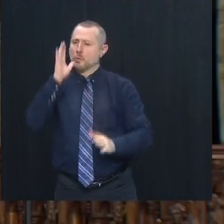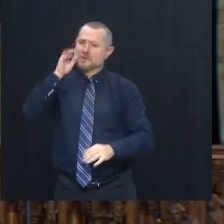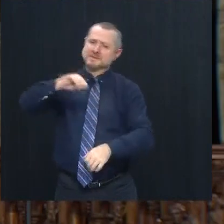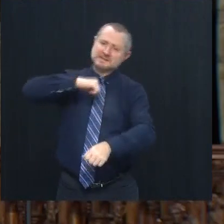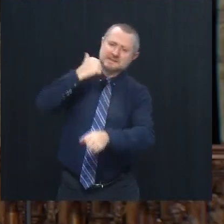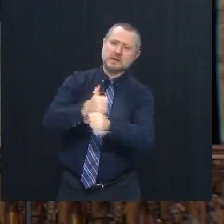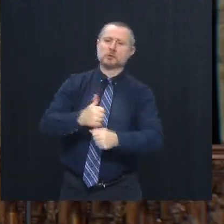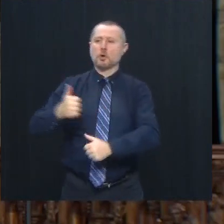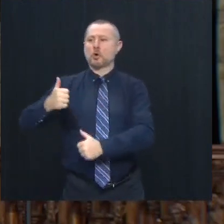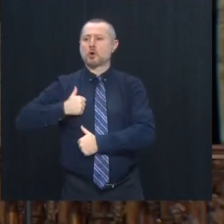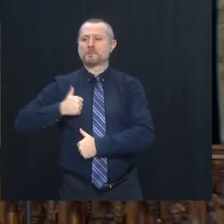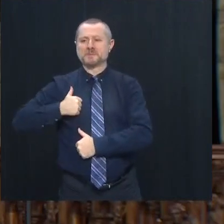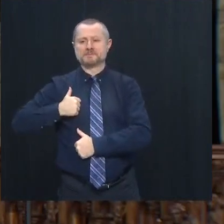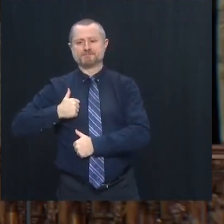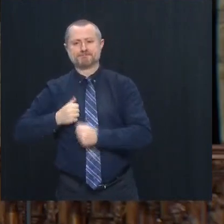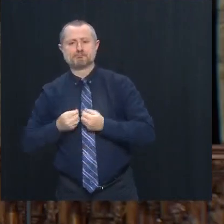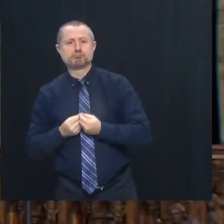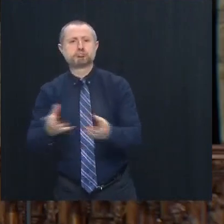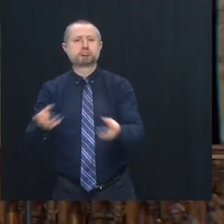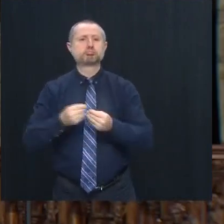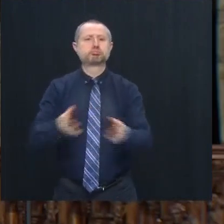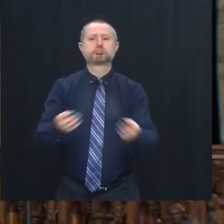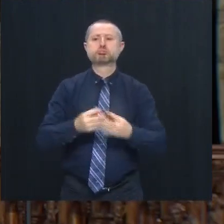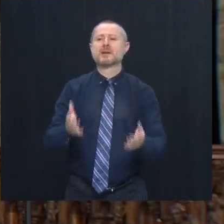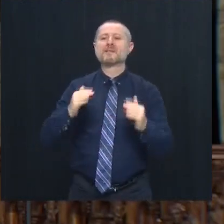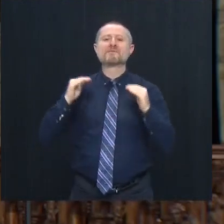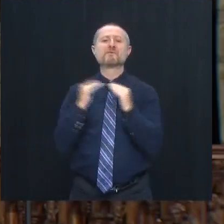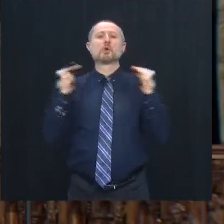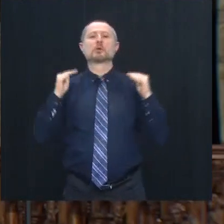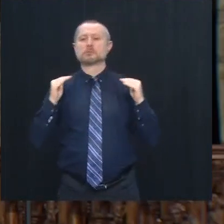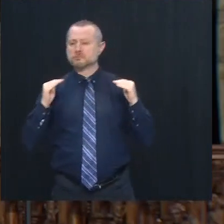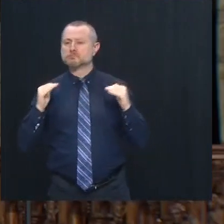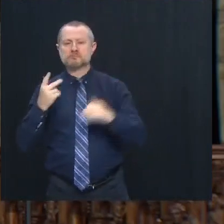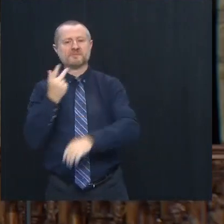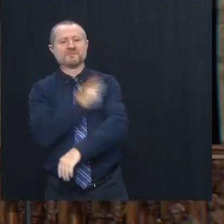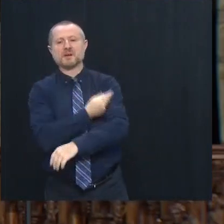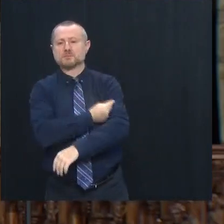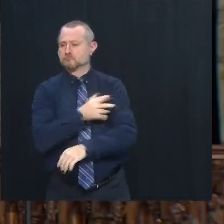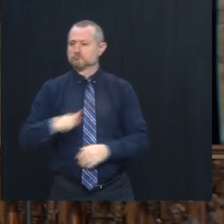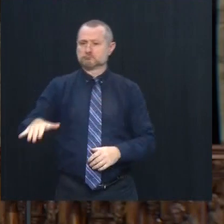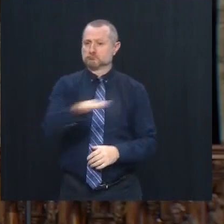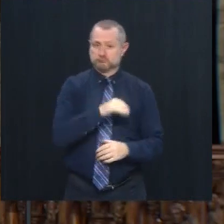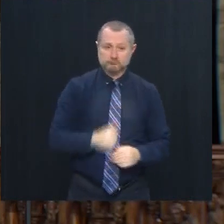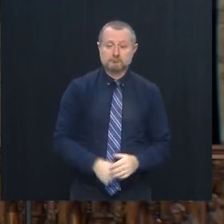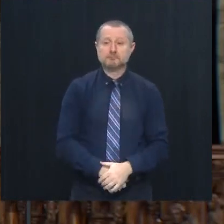HOUSING PROJECTS AND LOW-INCOME COMMUNITIES. NEW YORK STATE WILL MOBILIZE AN